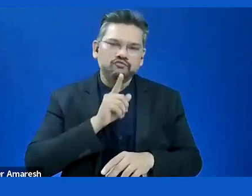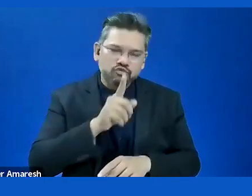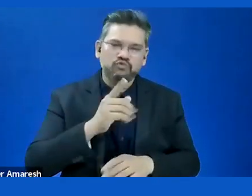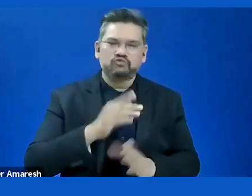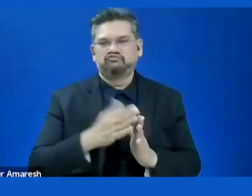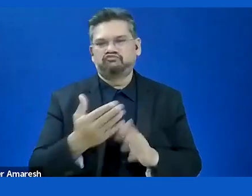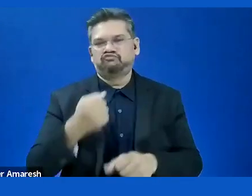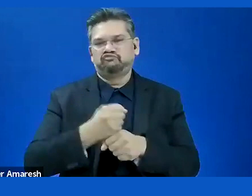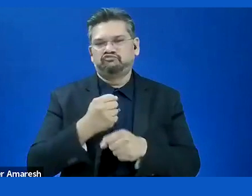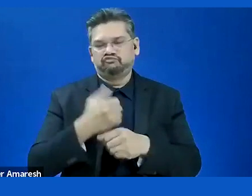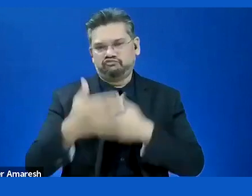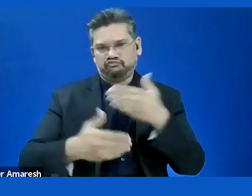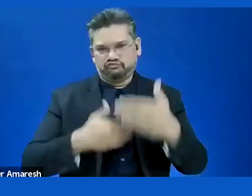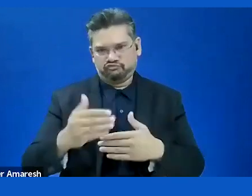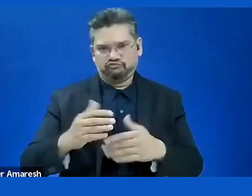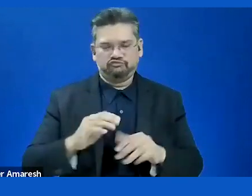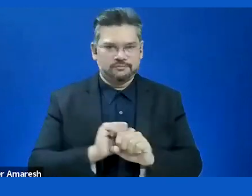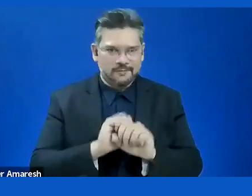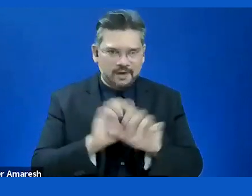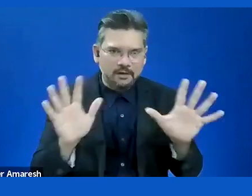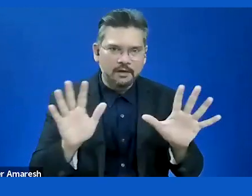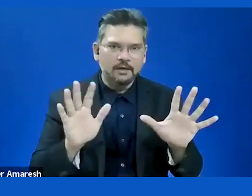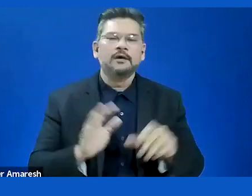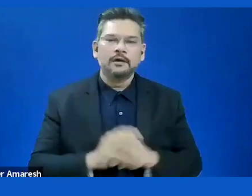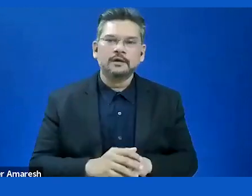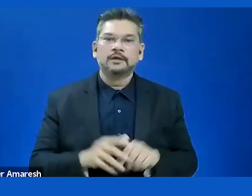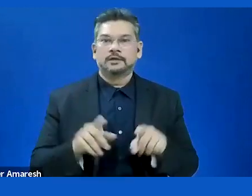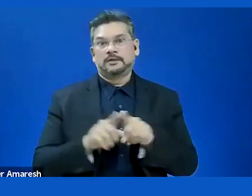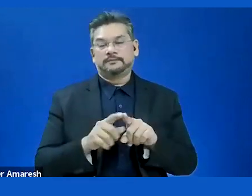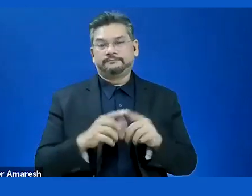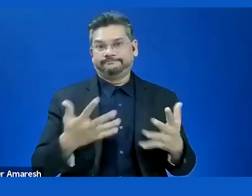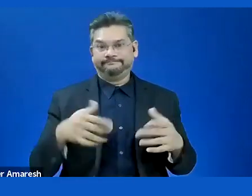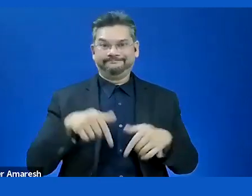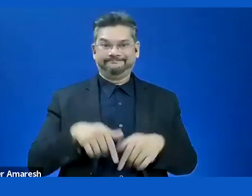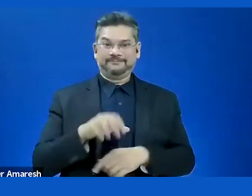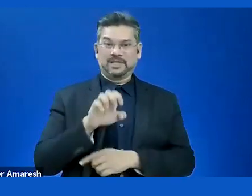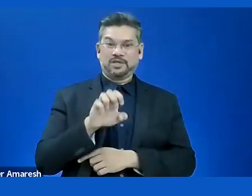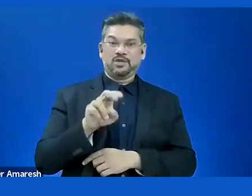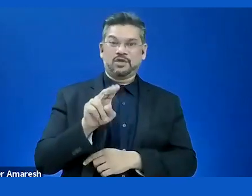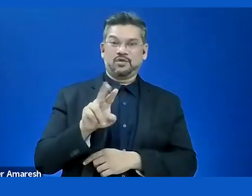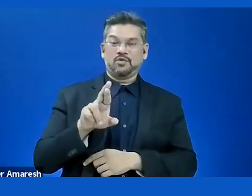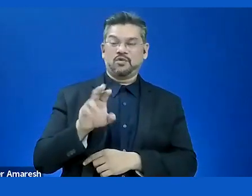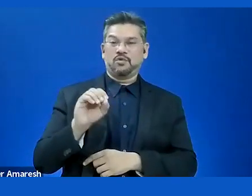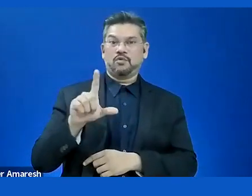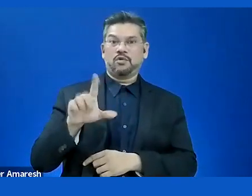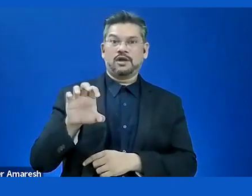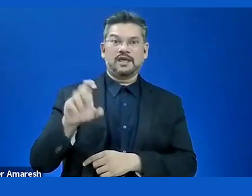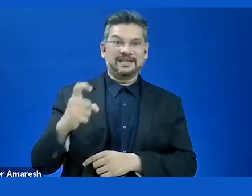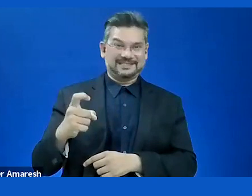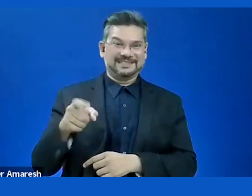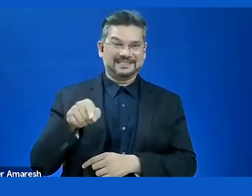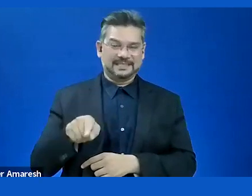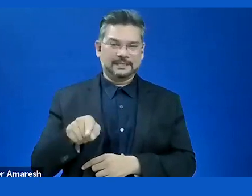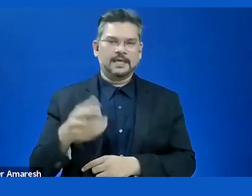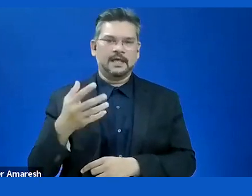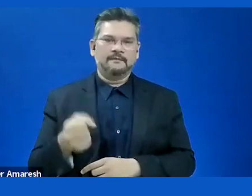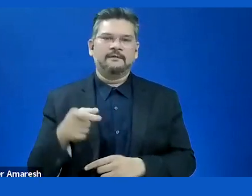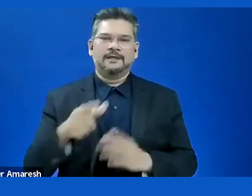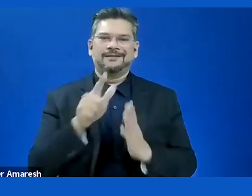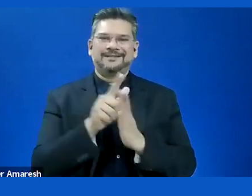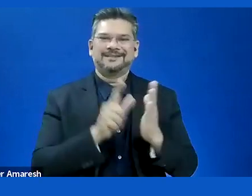legislation. On Eur-Lex, the Commission started publishing legislative summaries. Human made in